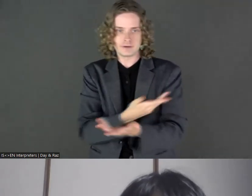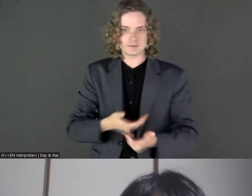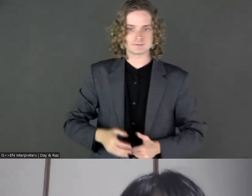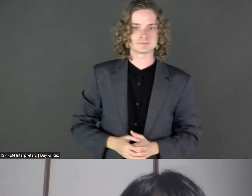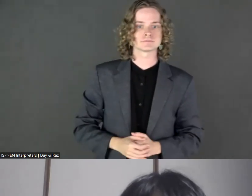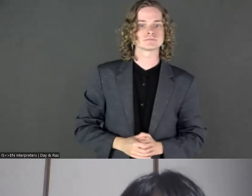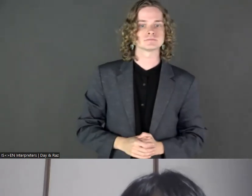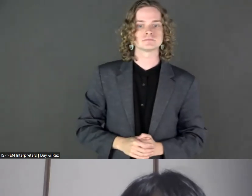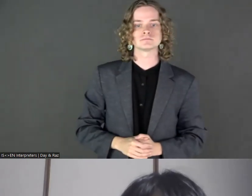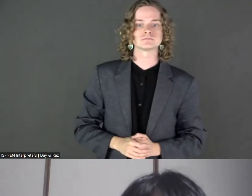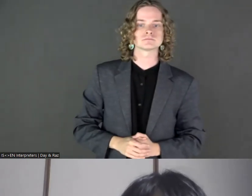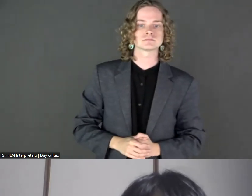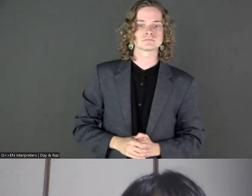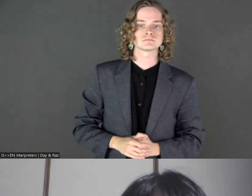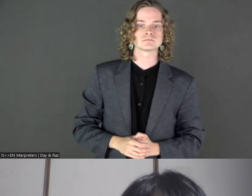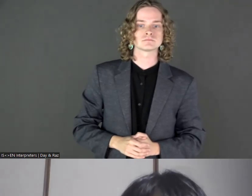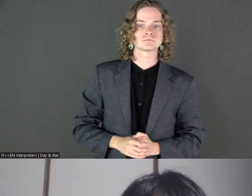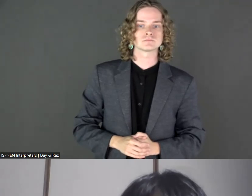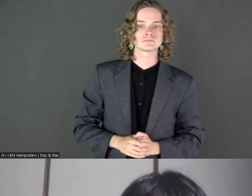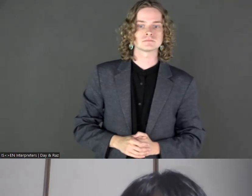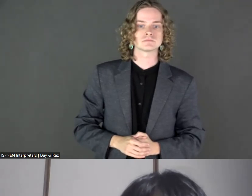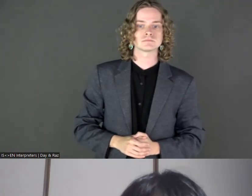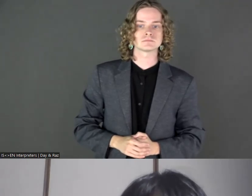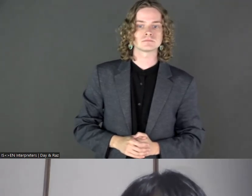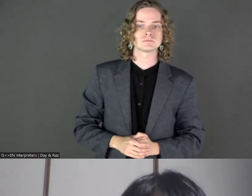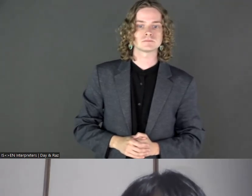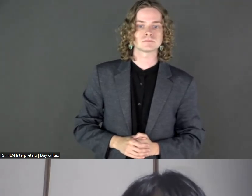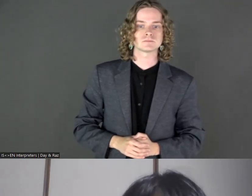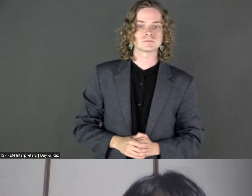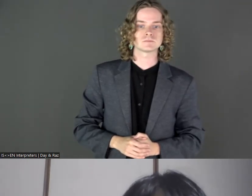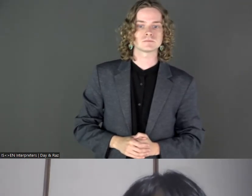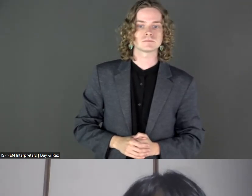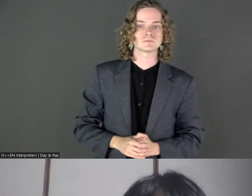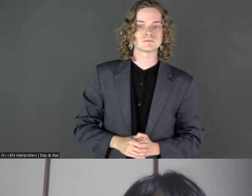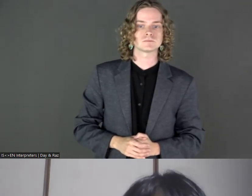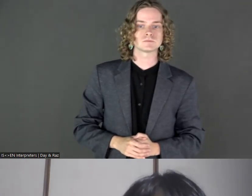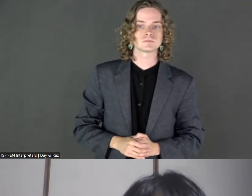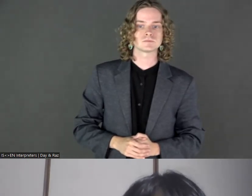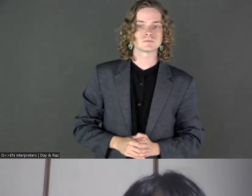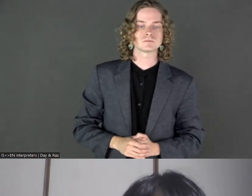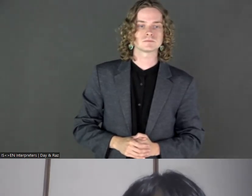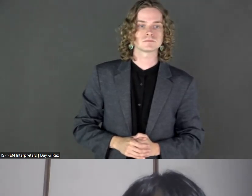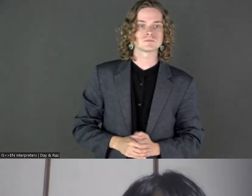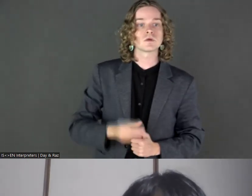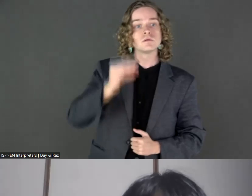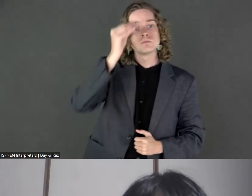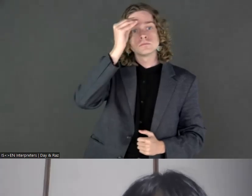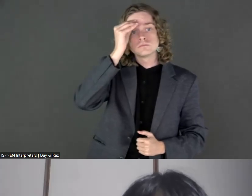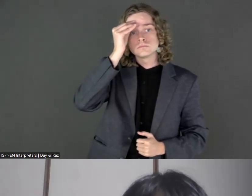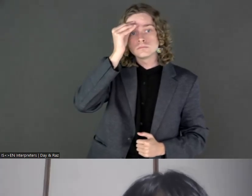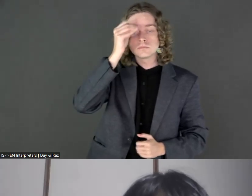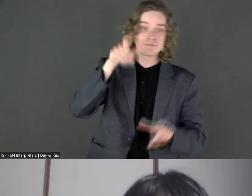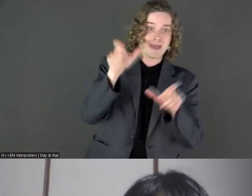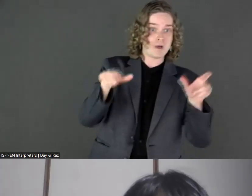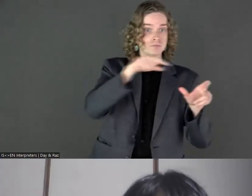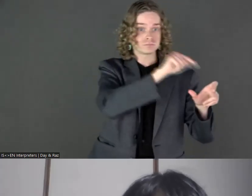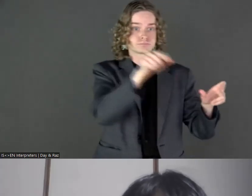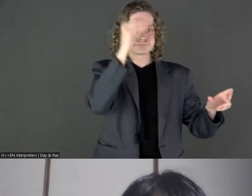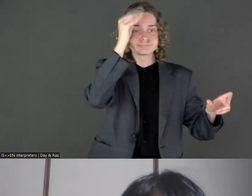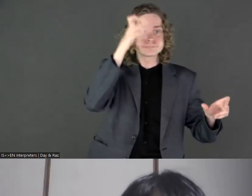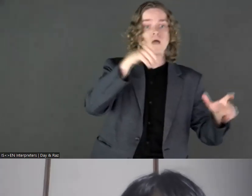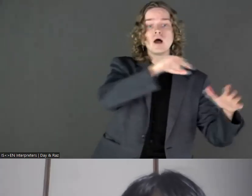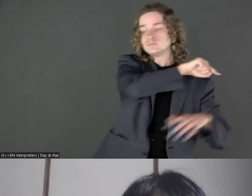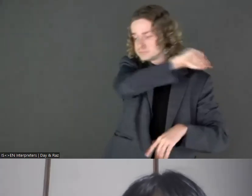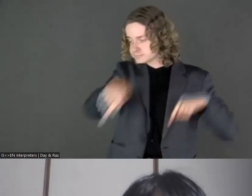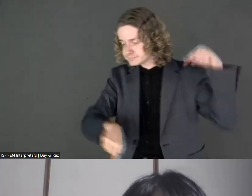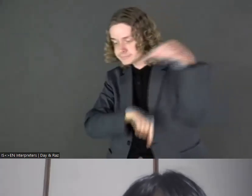the Republic of Moldova are experts in the field of humanitarian action this teach op eds about